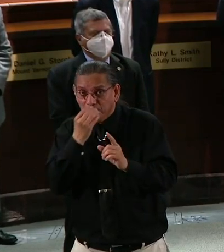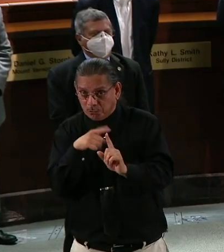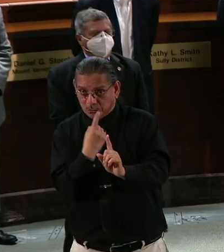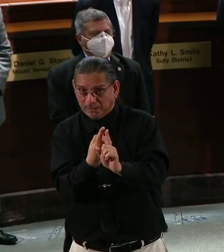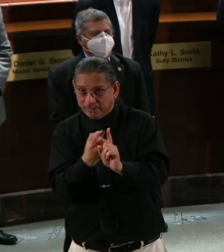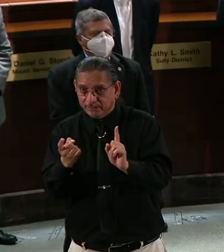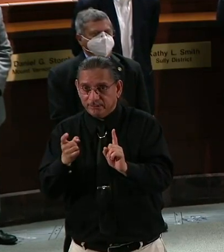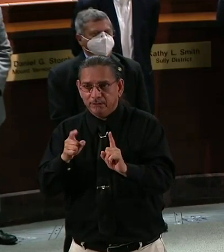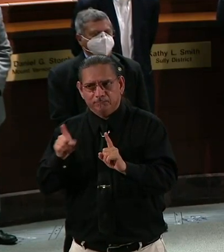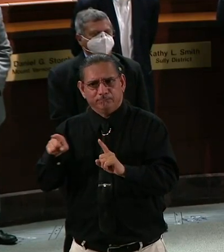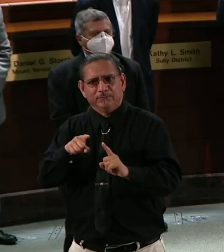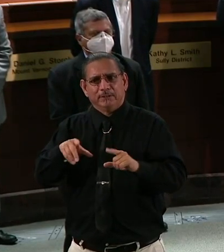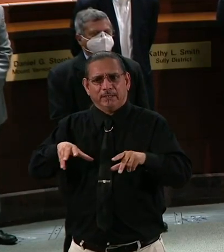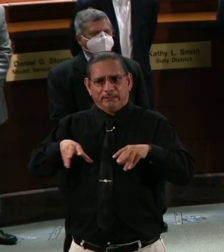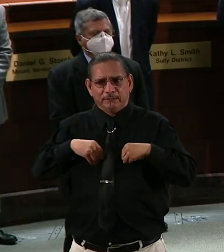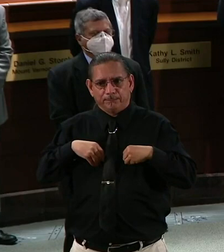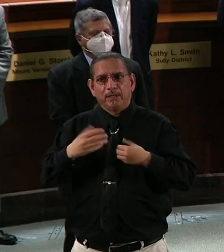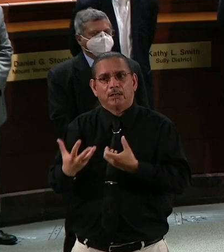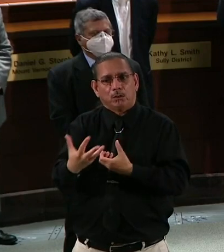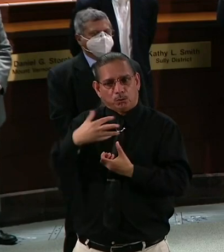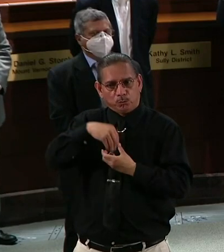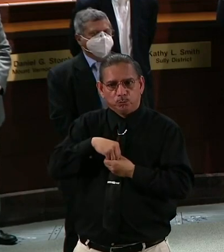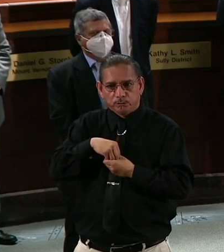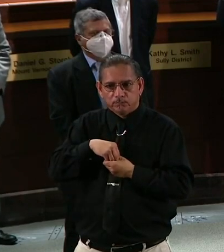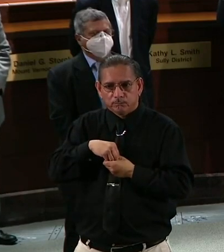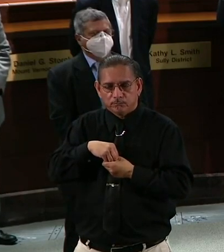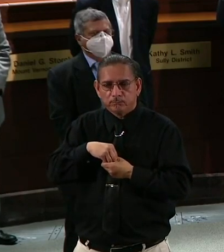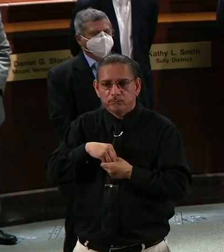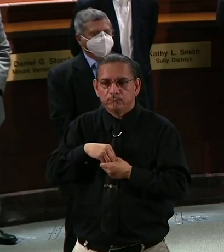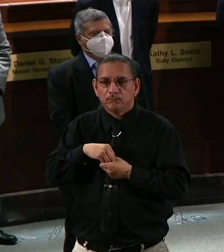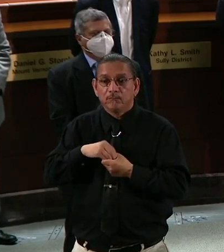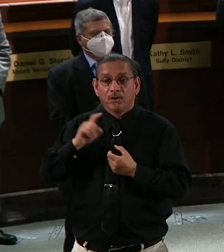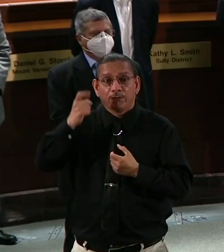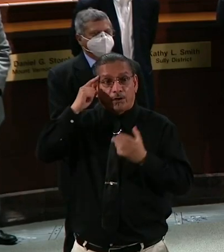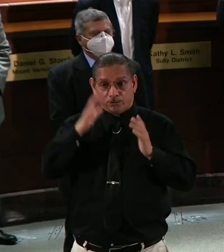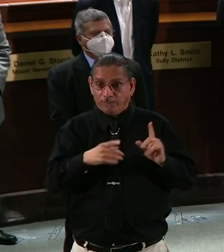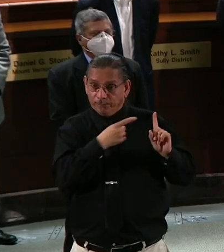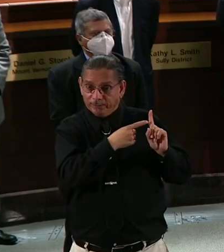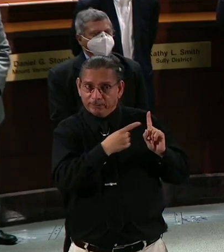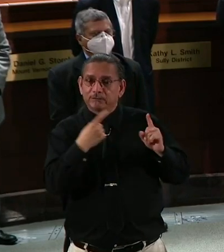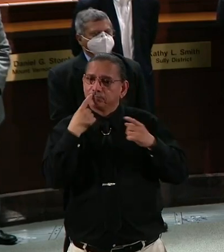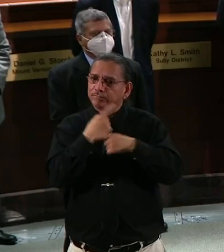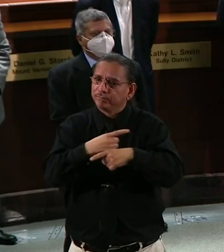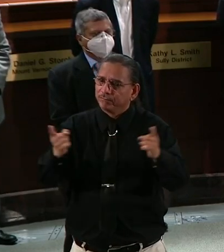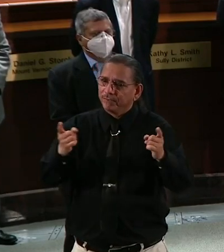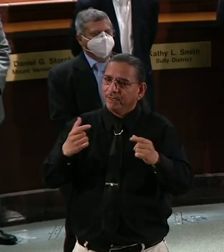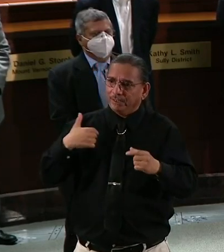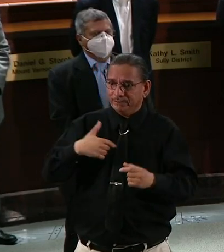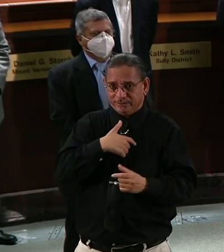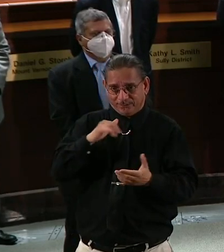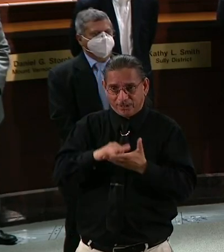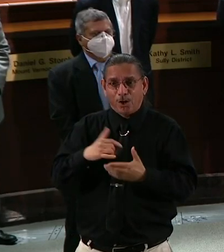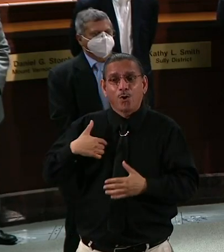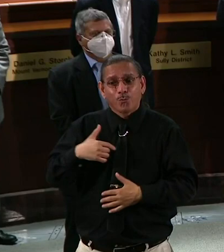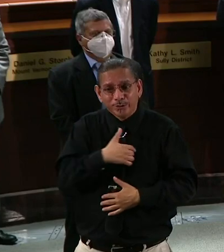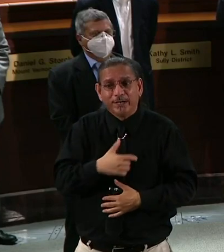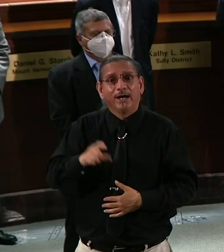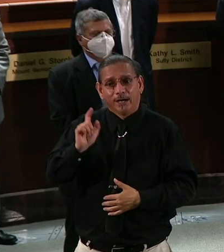IN THE- YOUR AVAILABLE ONLY THAT MRS SIMMONS AND ALSO LET